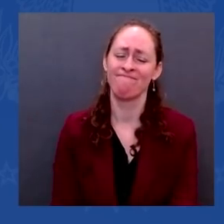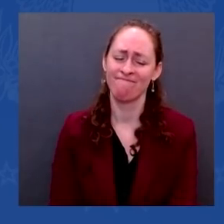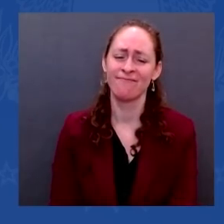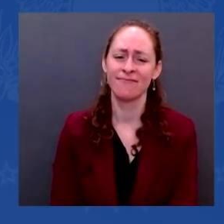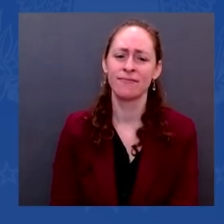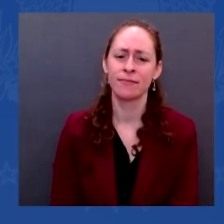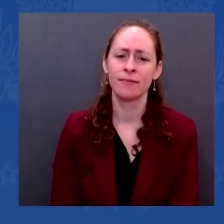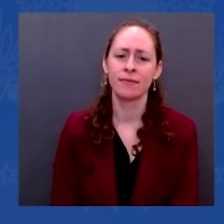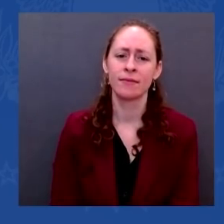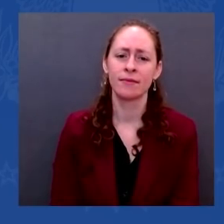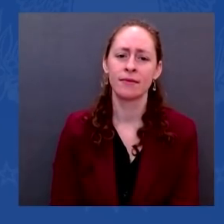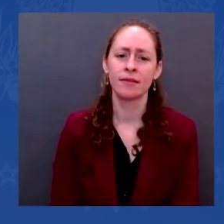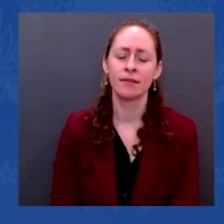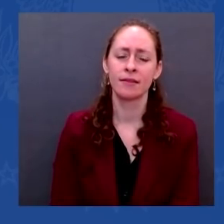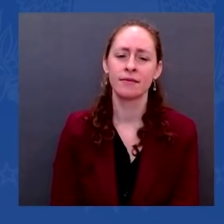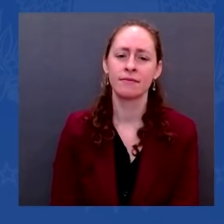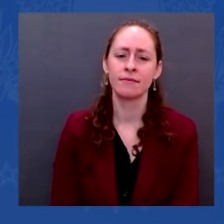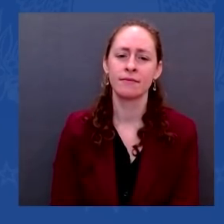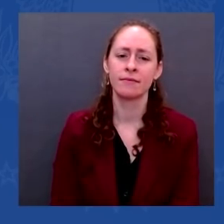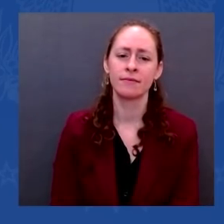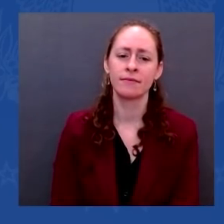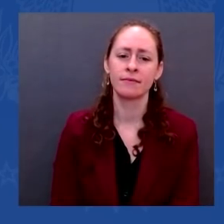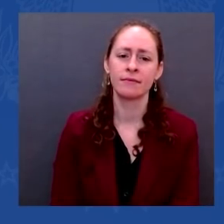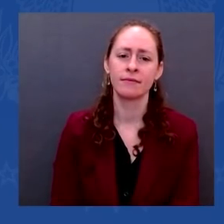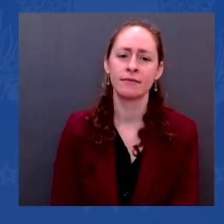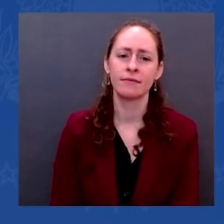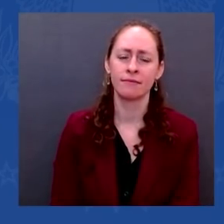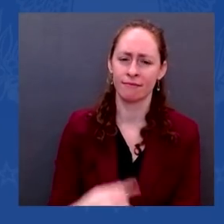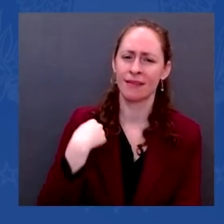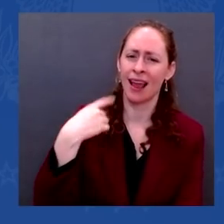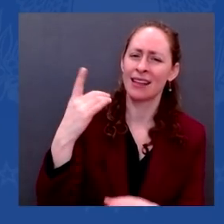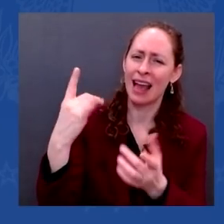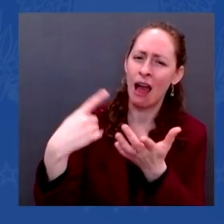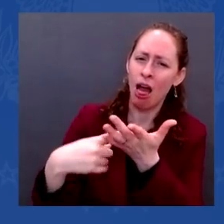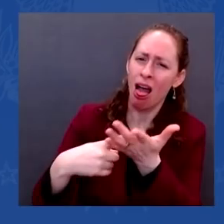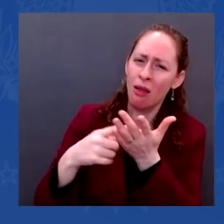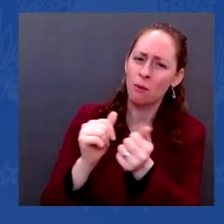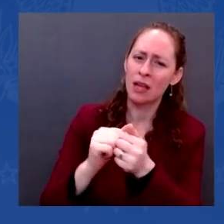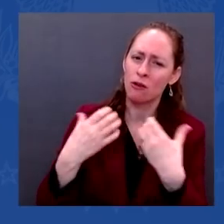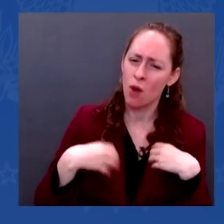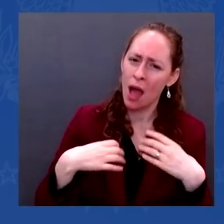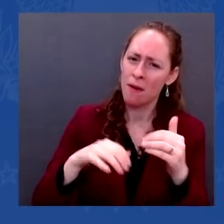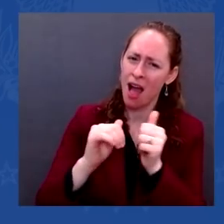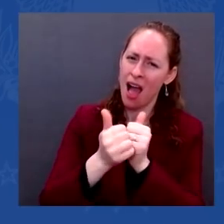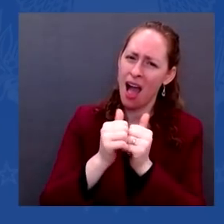Whether you're in a synagogue or a church or a mosque or a temple, whether you're religious or not,